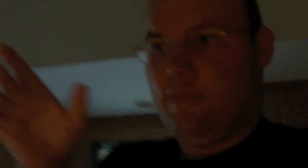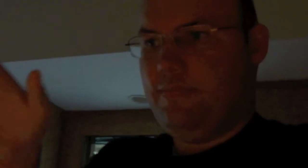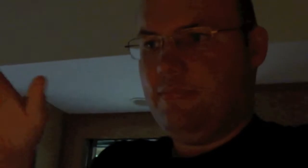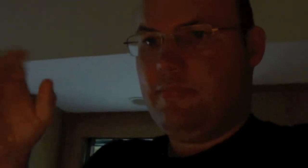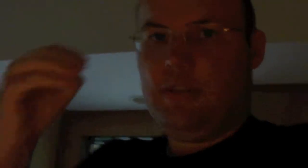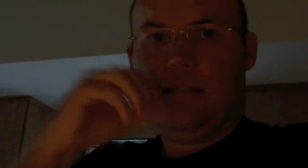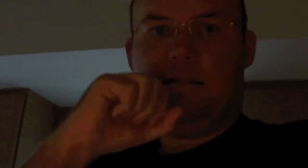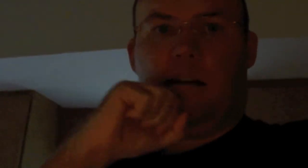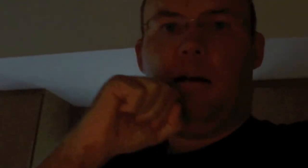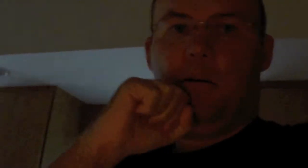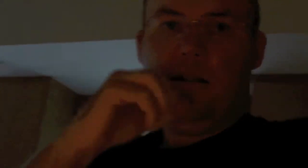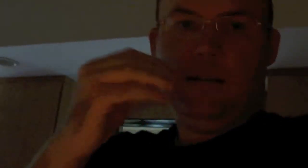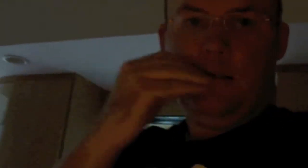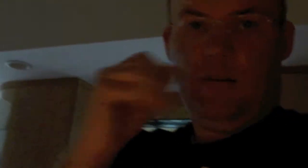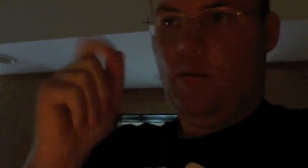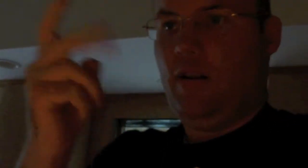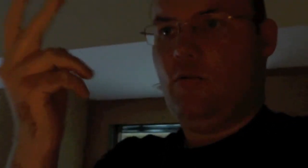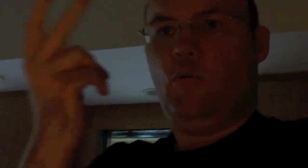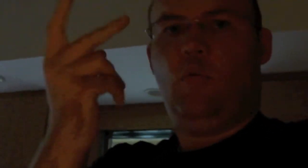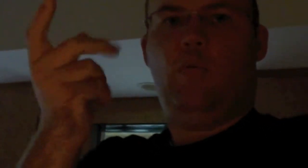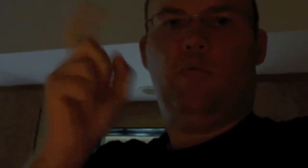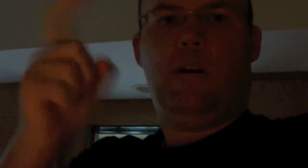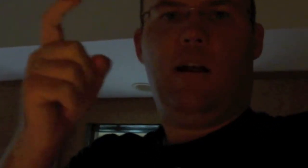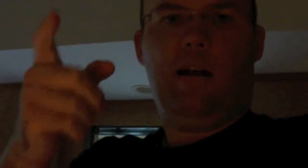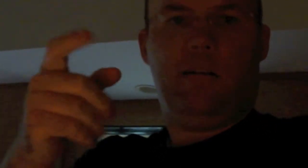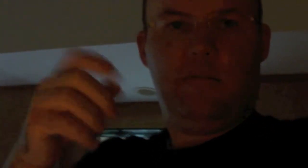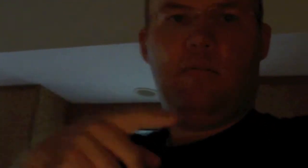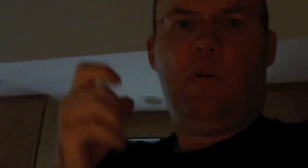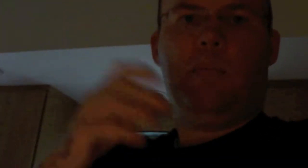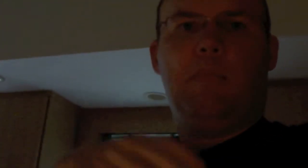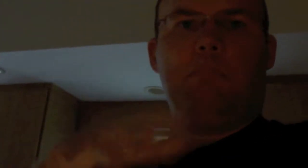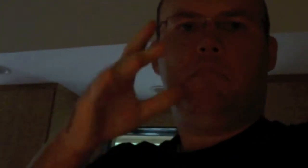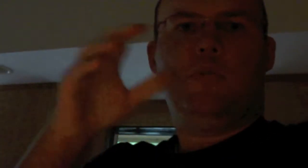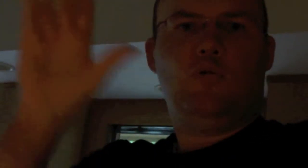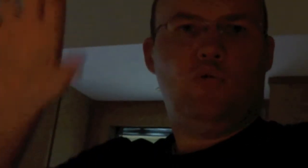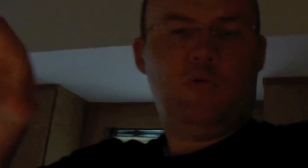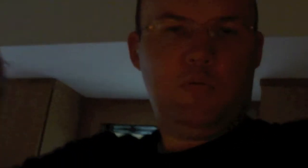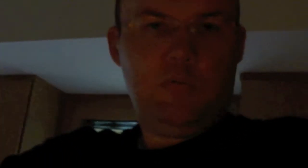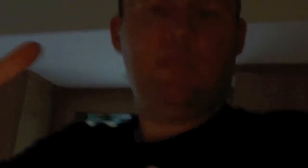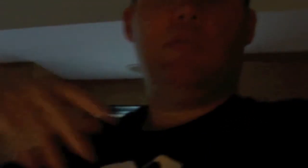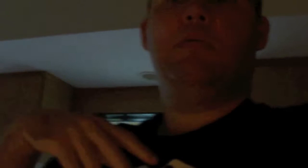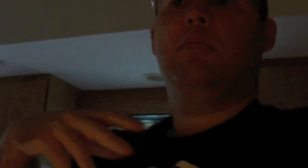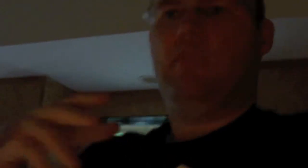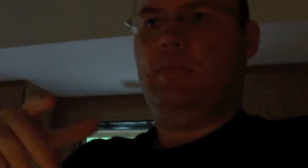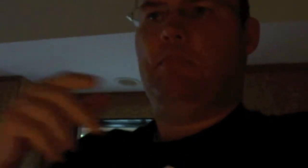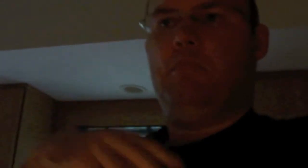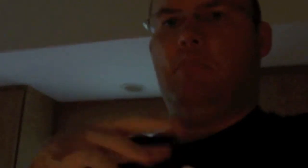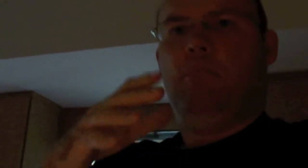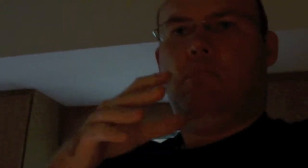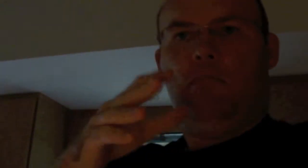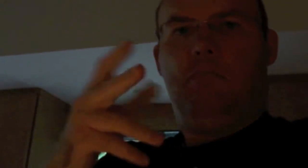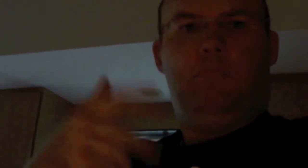We just got back from supper with two friends from church.